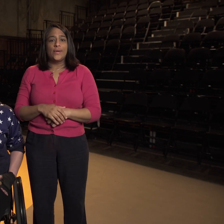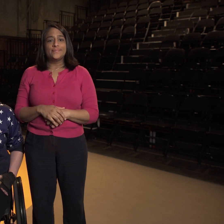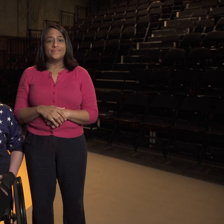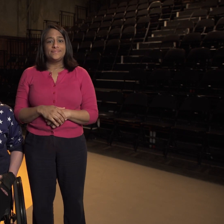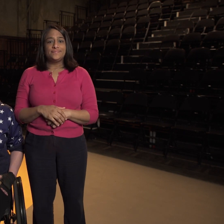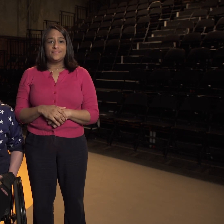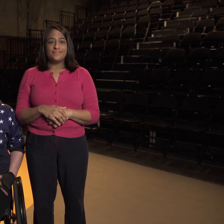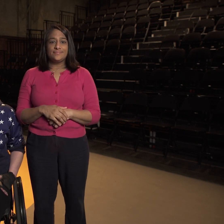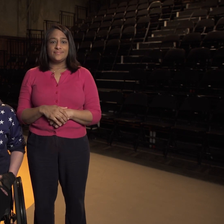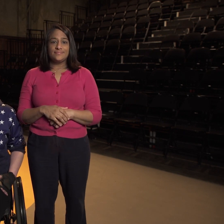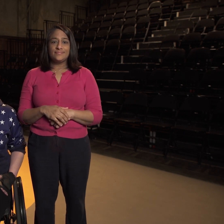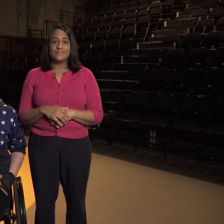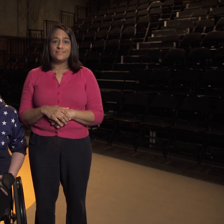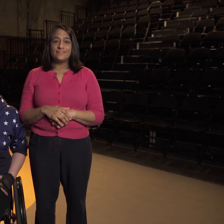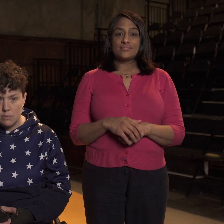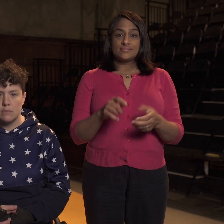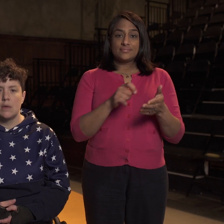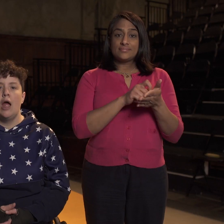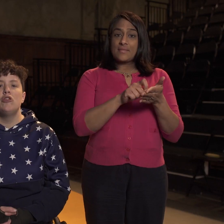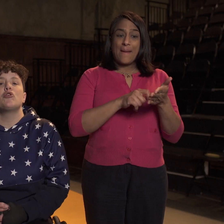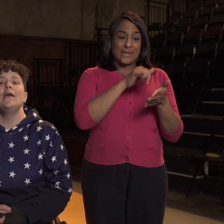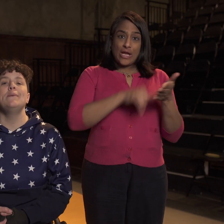to lean on for support throughout the process. biscuit